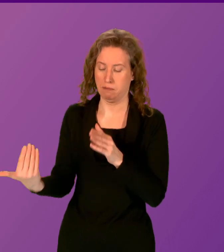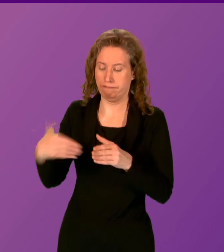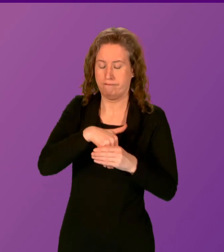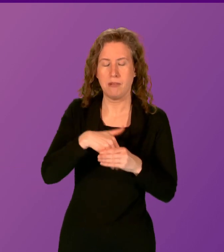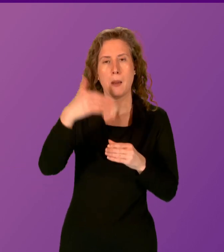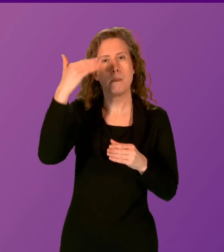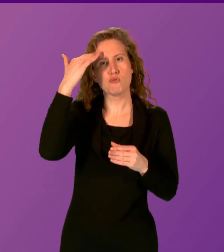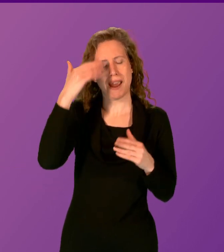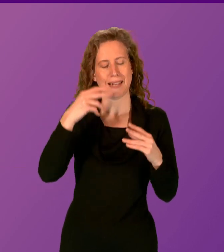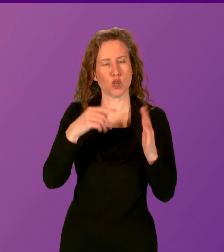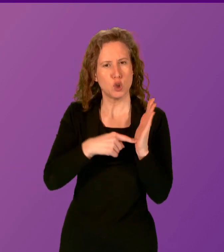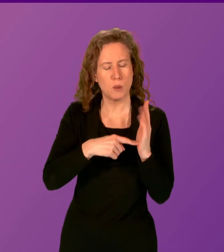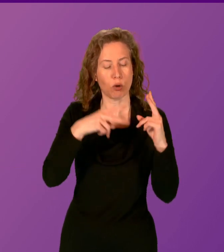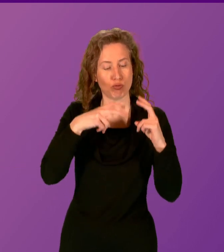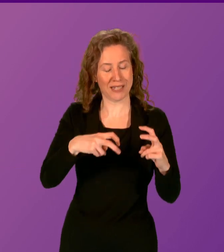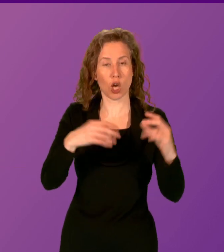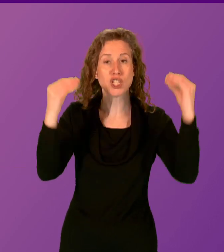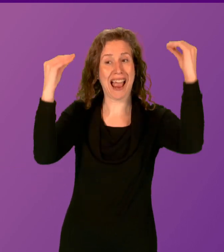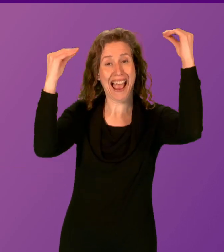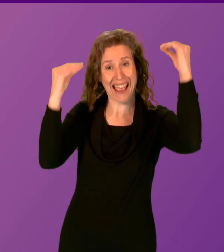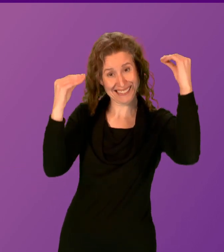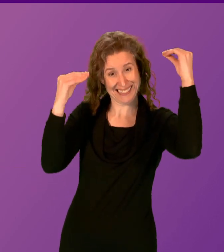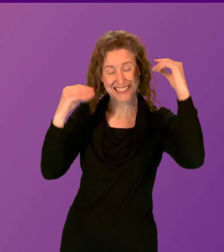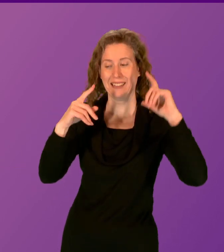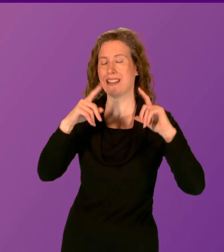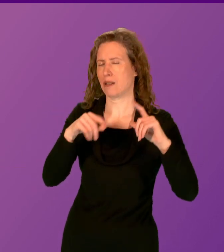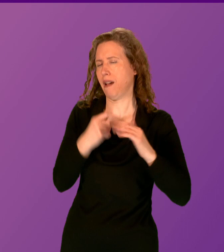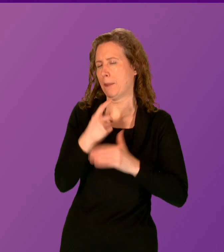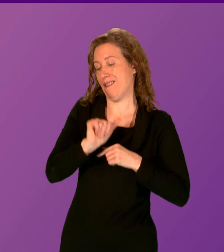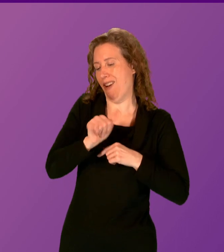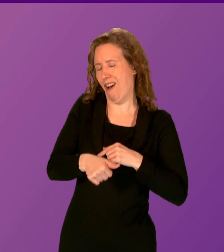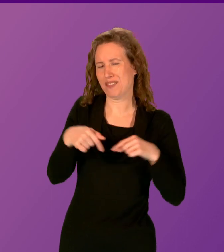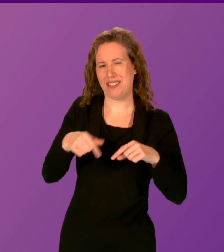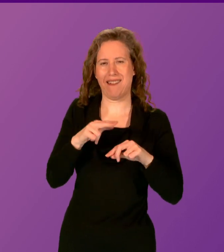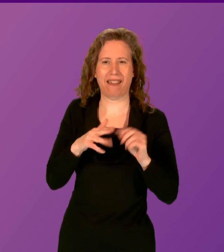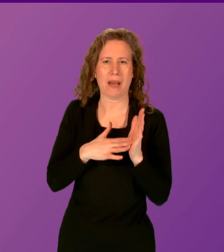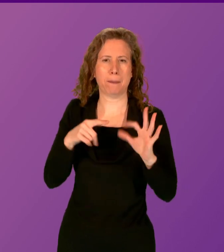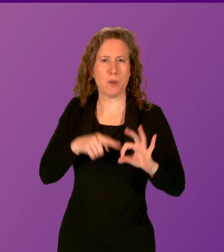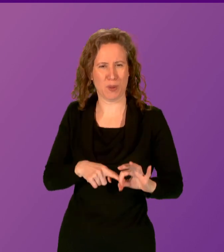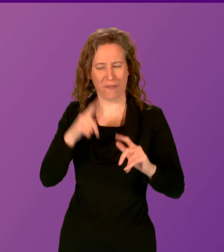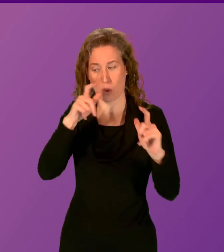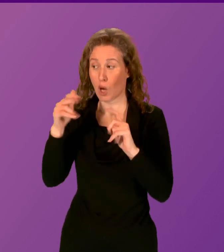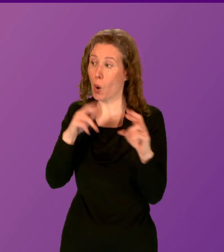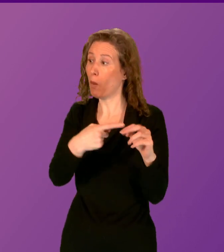a hat” day photo call immediately after First Minister’s question time, and I hope that all MSPs here will be able to join us, too.